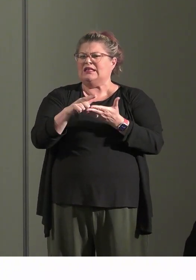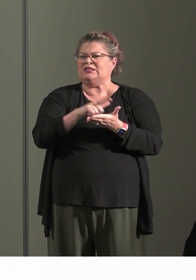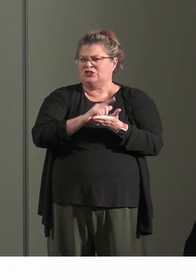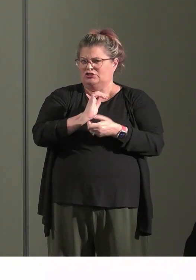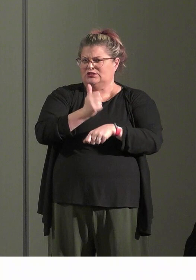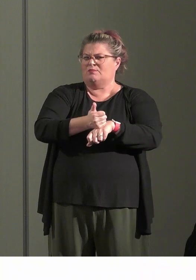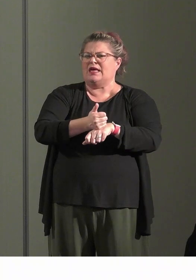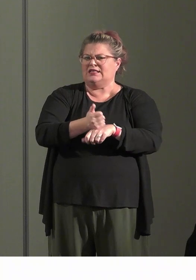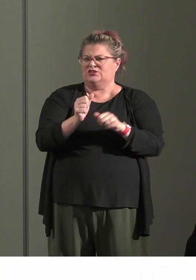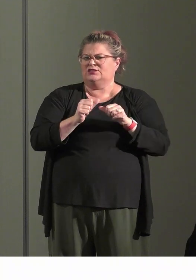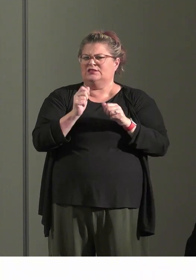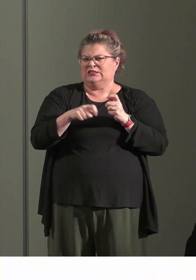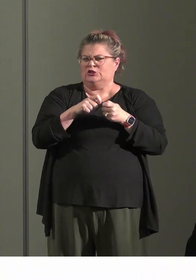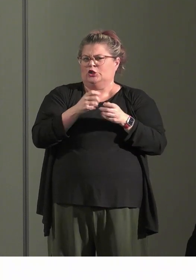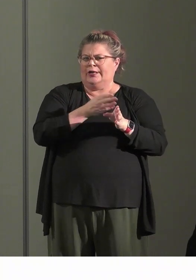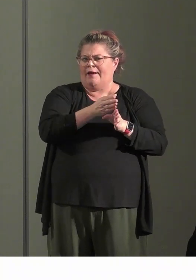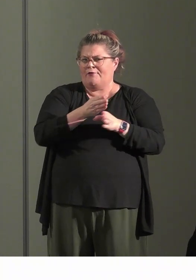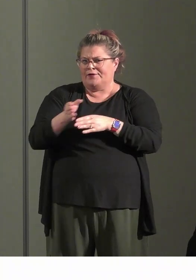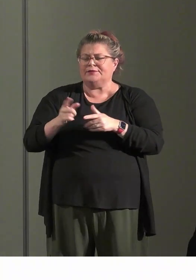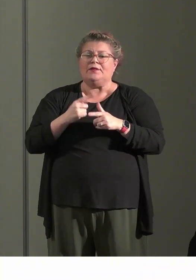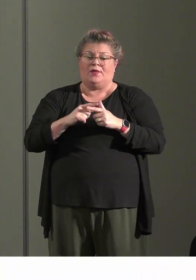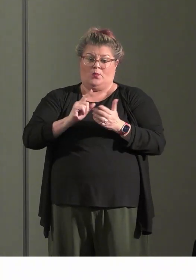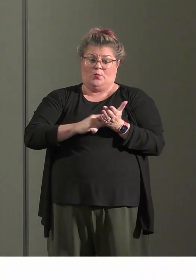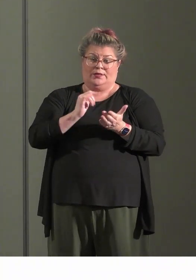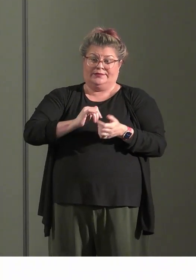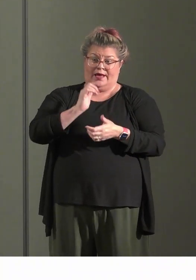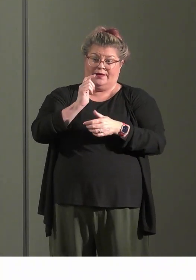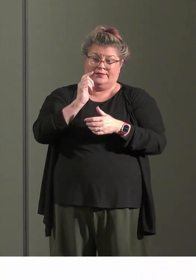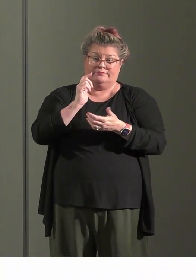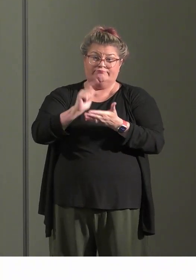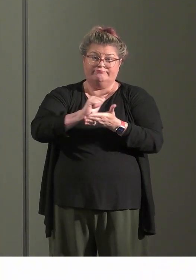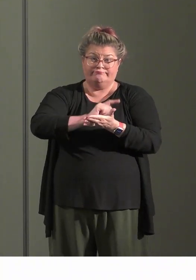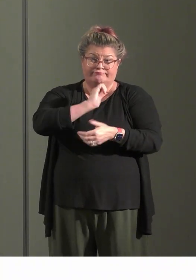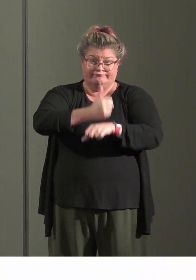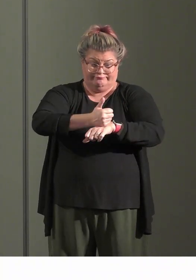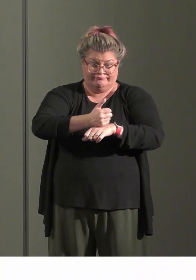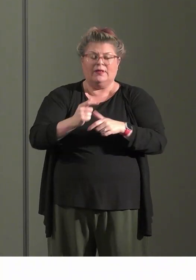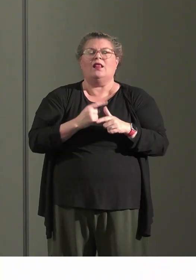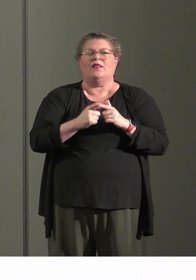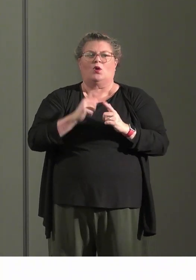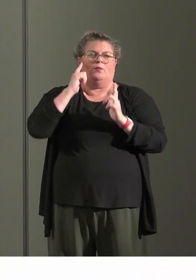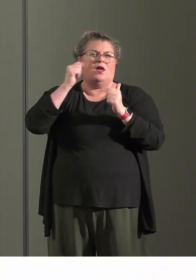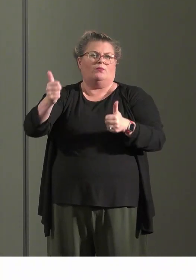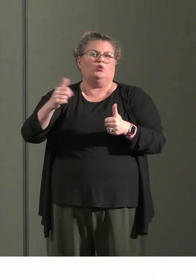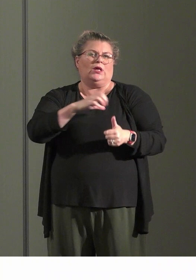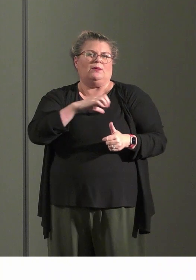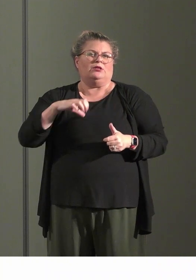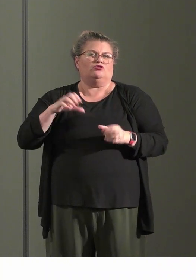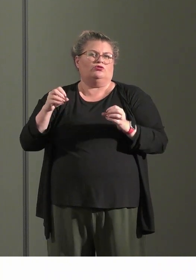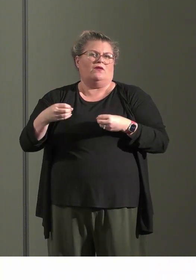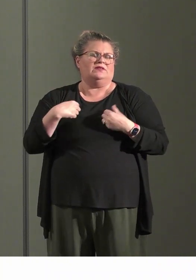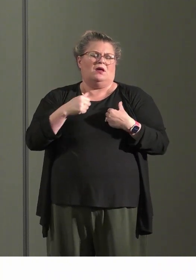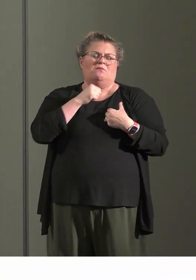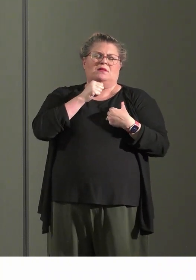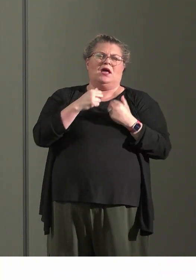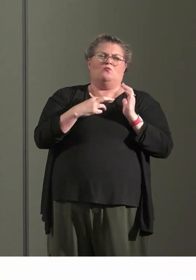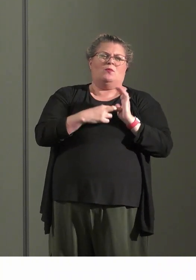certain areas once it is in place, it is up to the commissioner's office I would not be